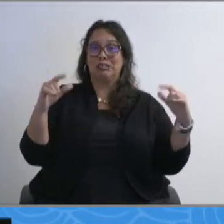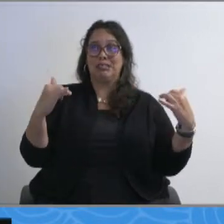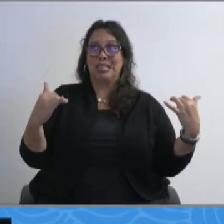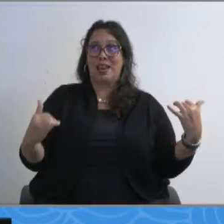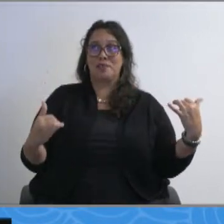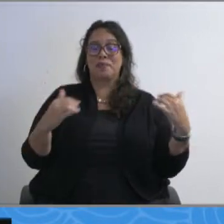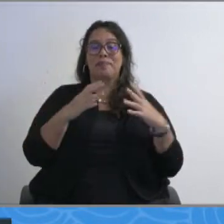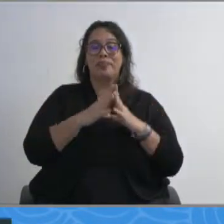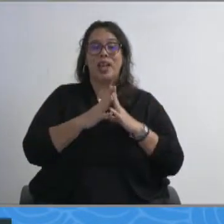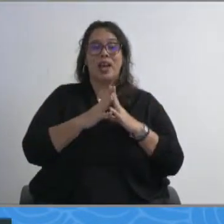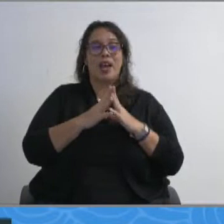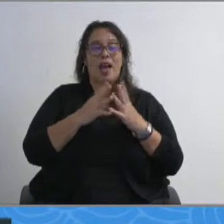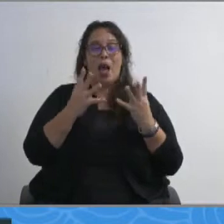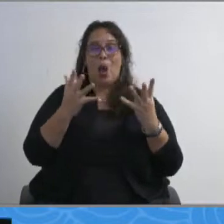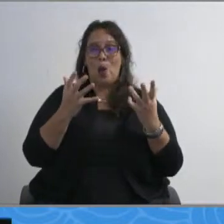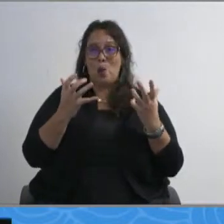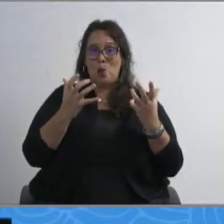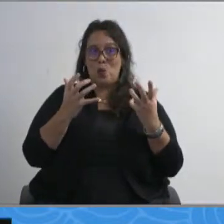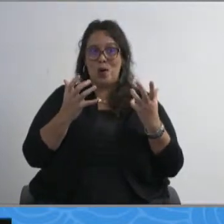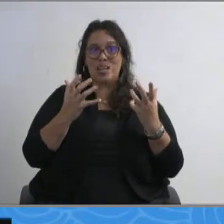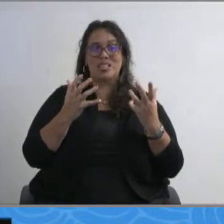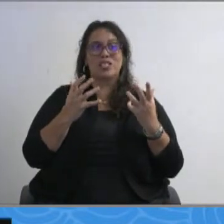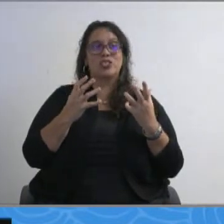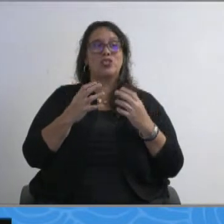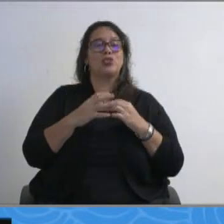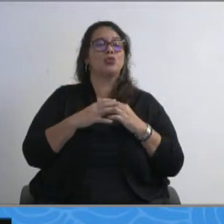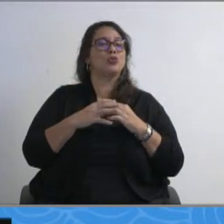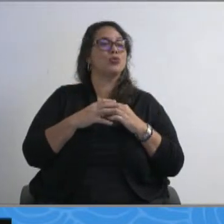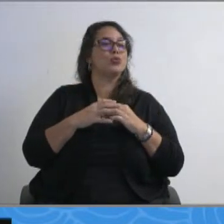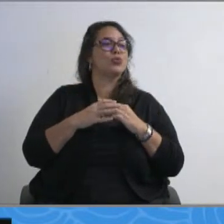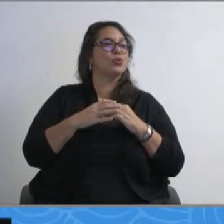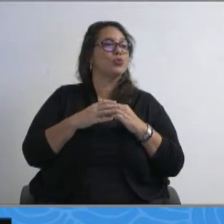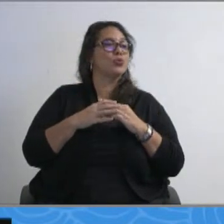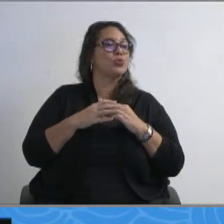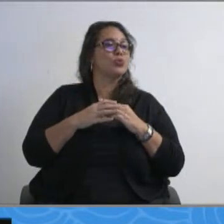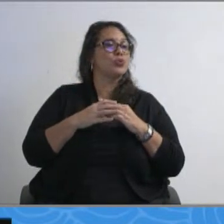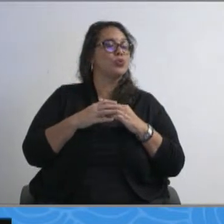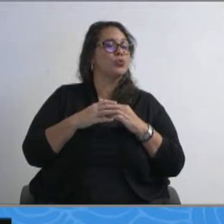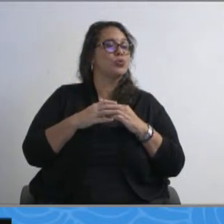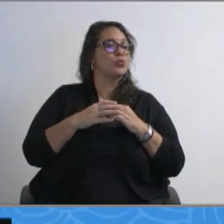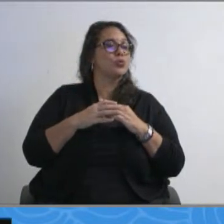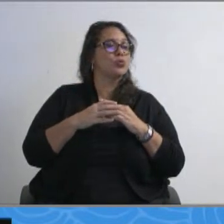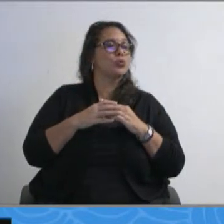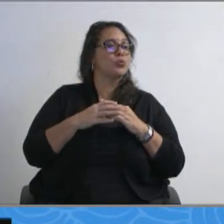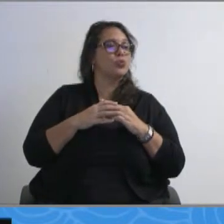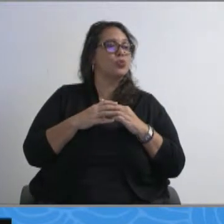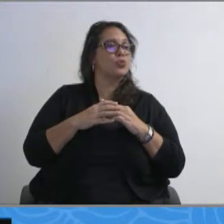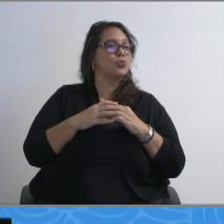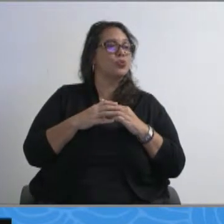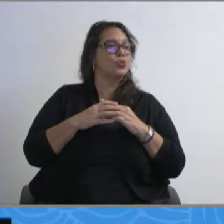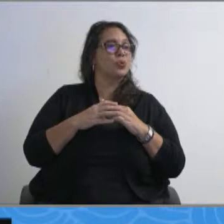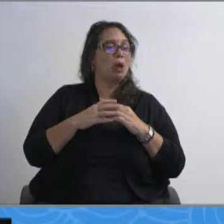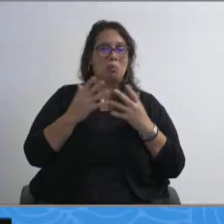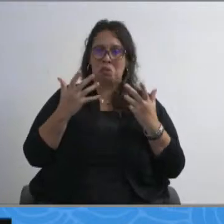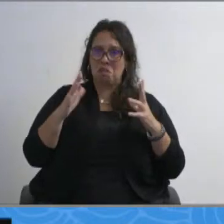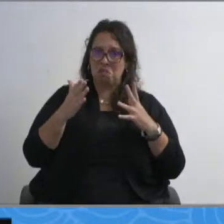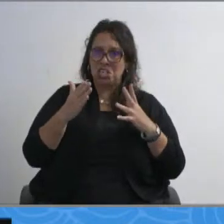And I want to take us back to... We've gone through this portion here.